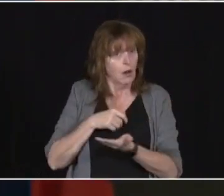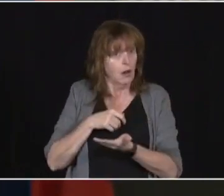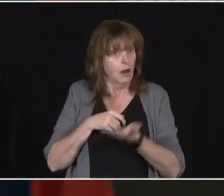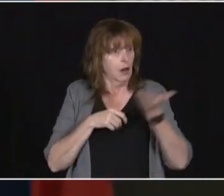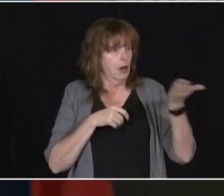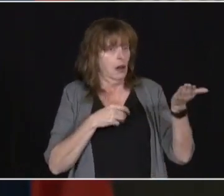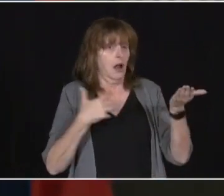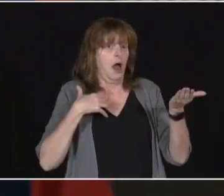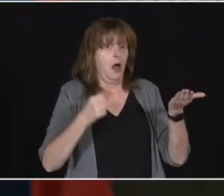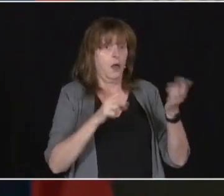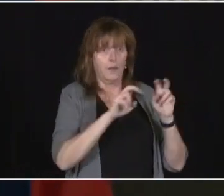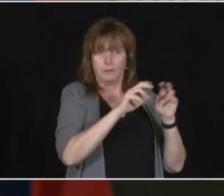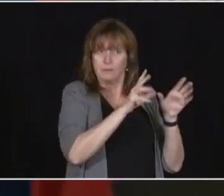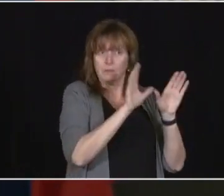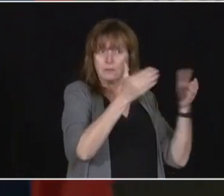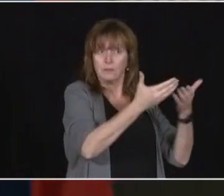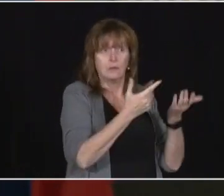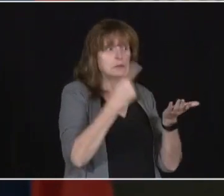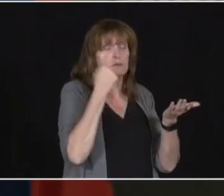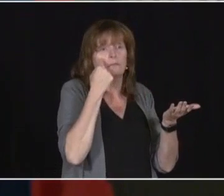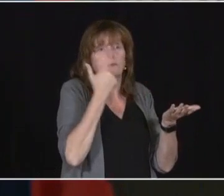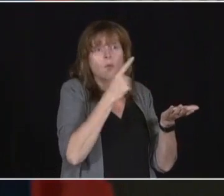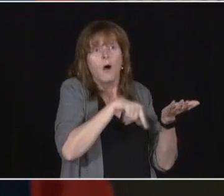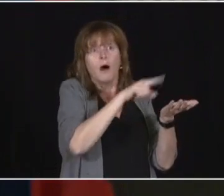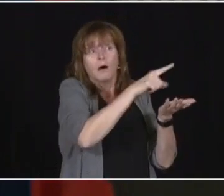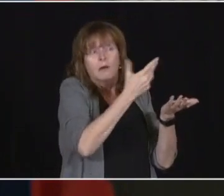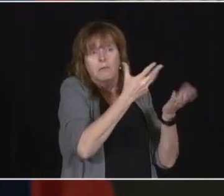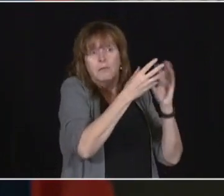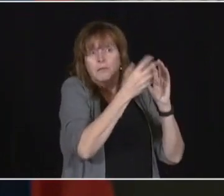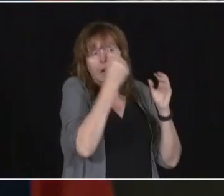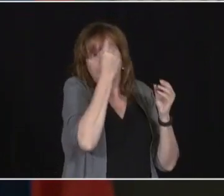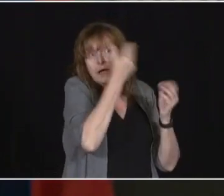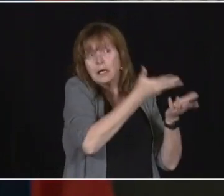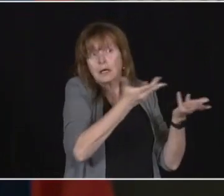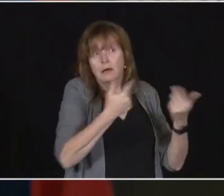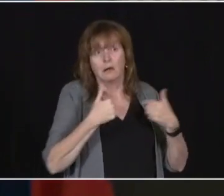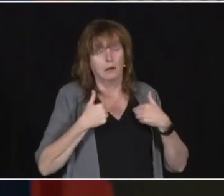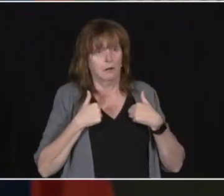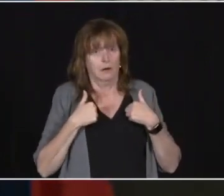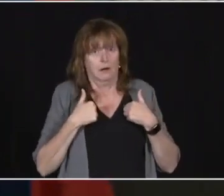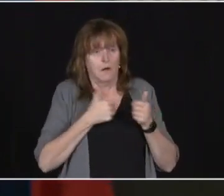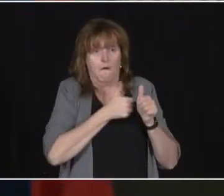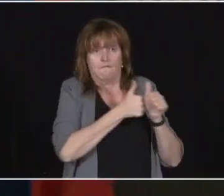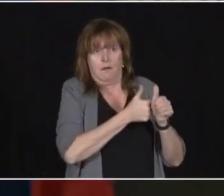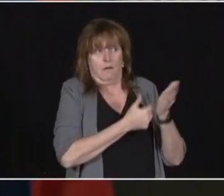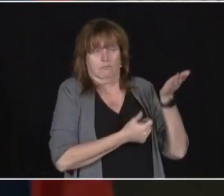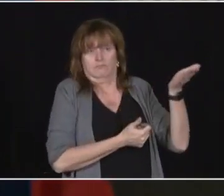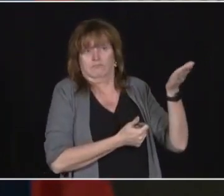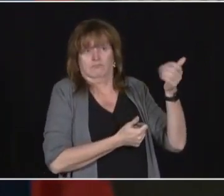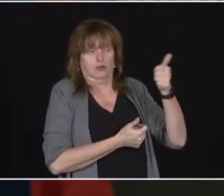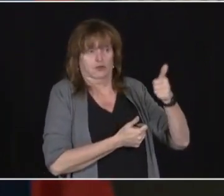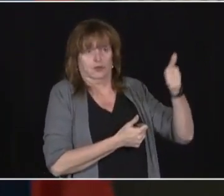the health table and get their opinion on it. I will stick with the advice of the chief medical officer of health and the health experts.